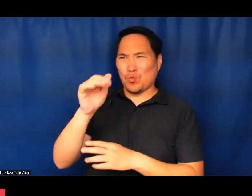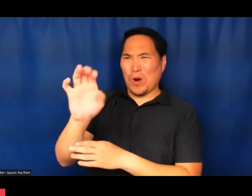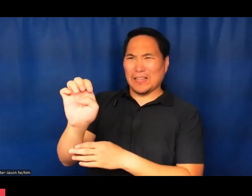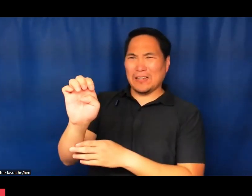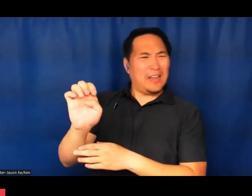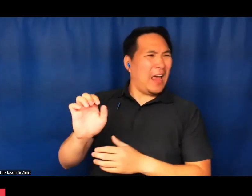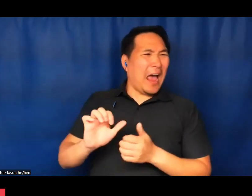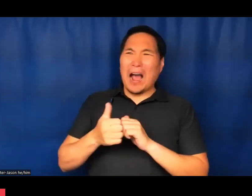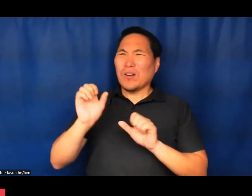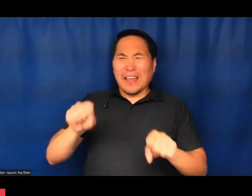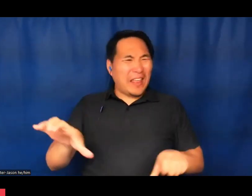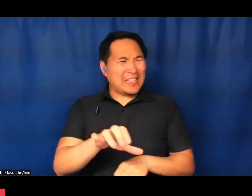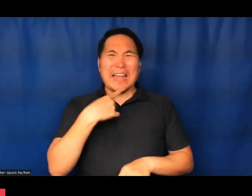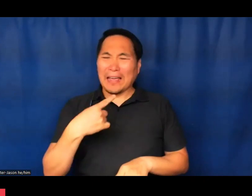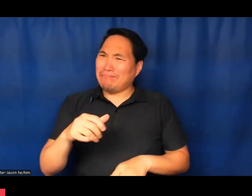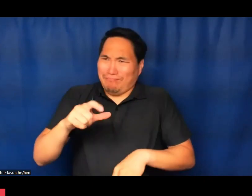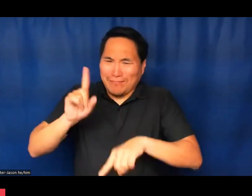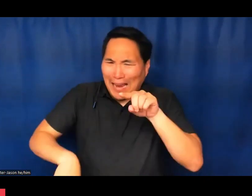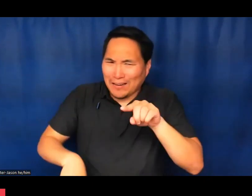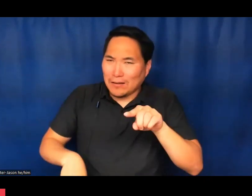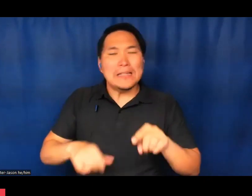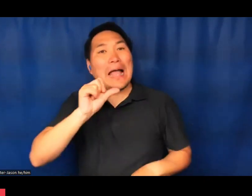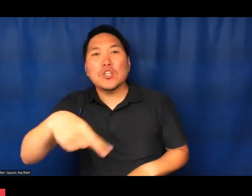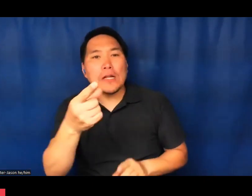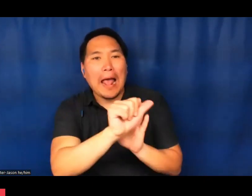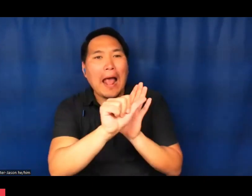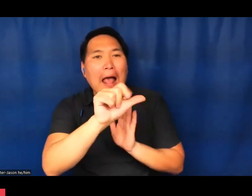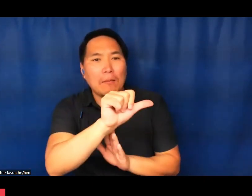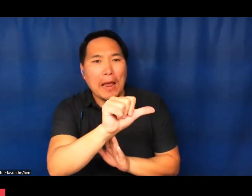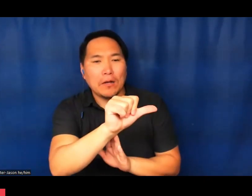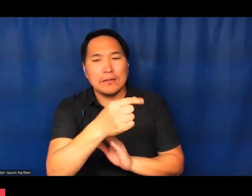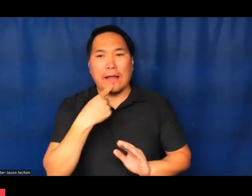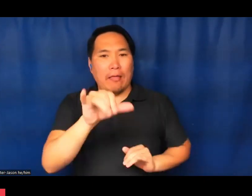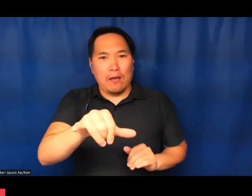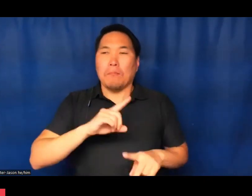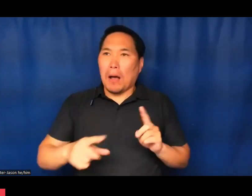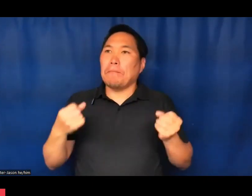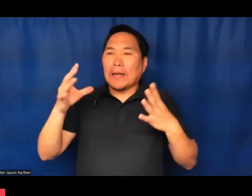But this is not just State of Alabama, but many, many amicus parties have argued well,